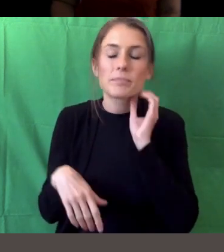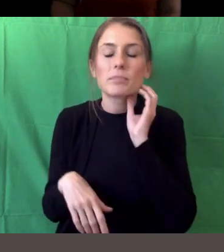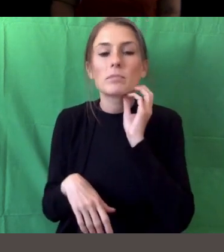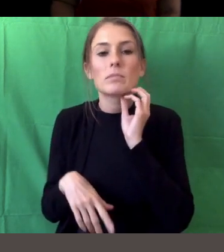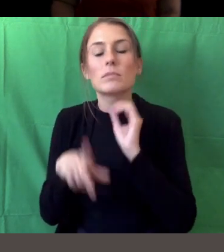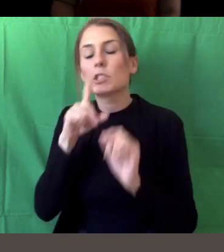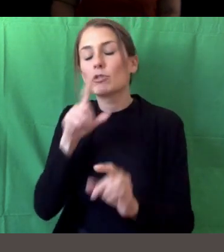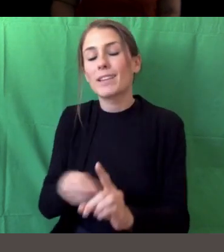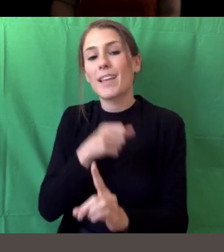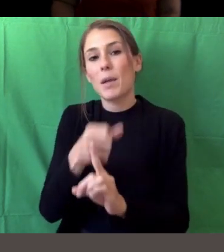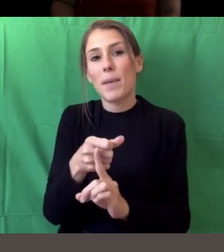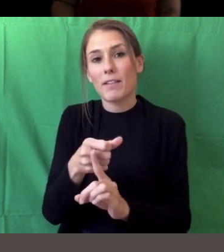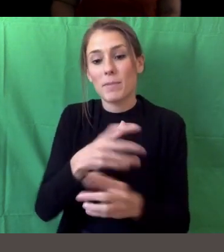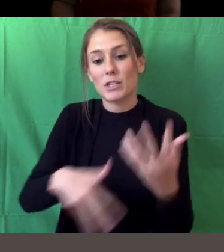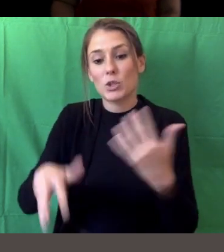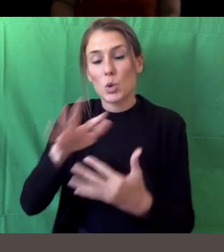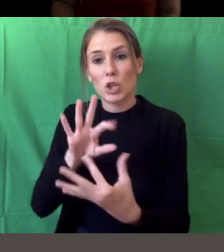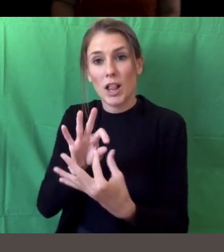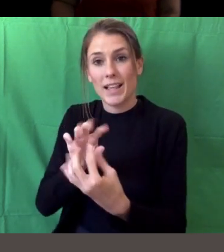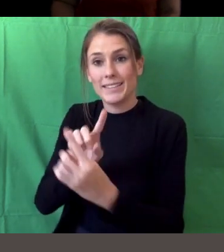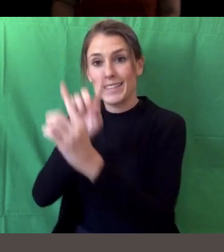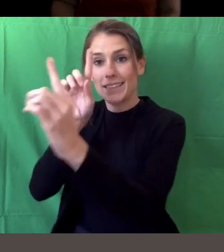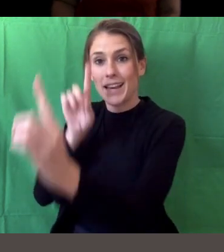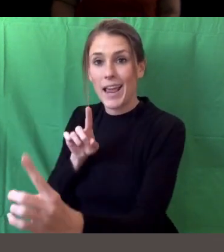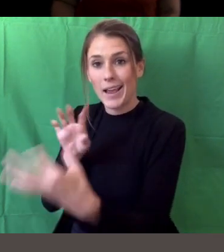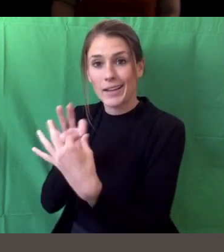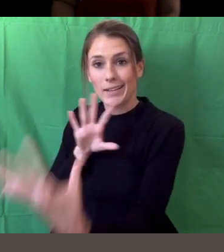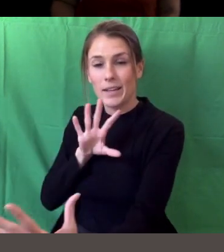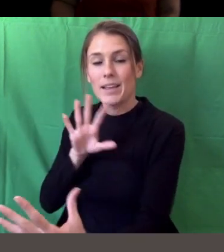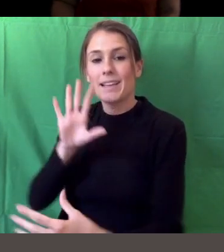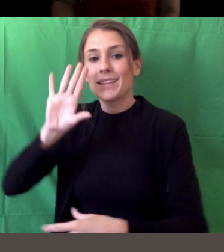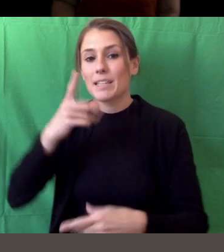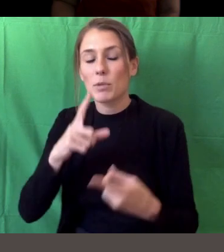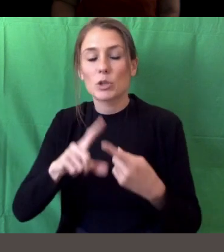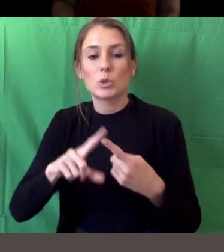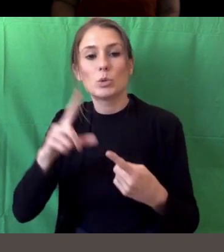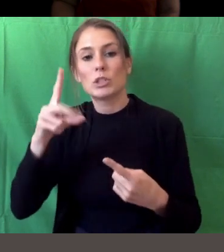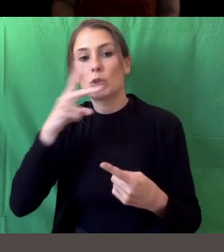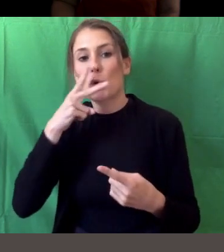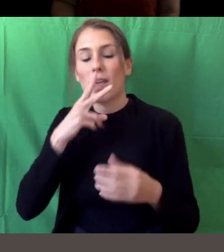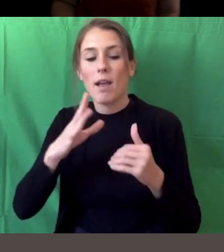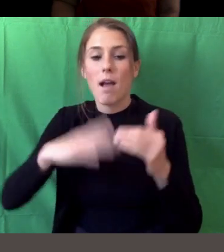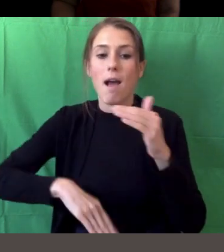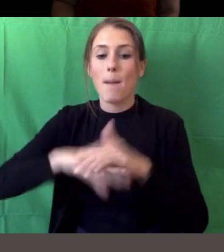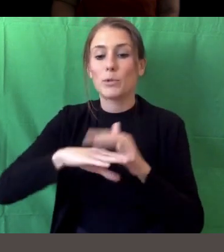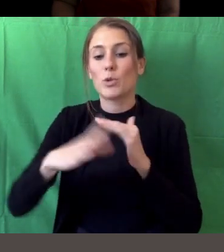It goes on to say that the impact of being socially disconnected is similar to smoking